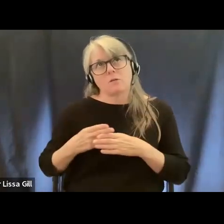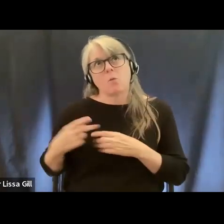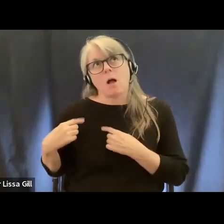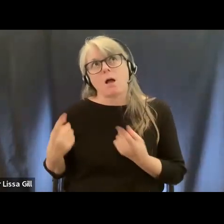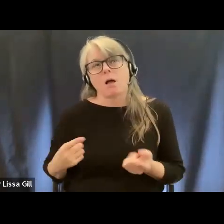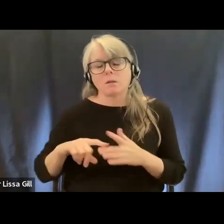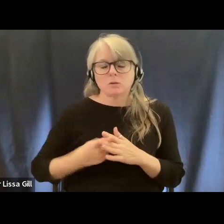I'm starting to get older. You know, maybe physically I'm not quite as much as I used to be.